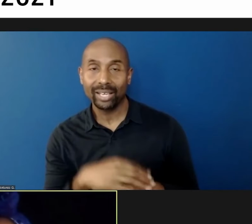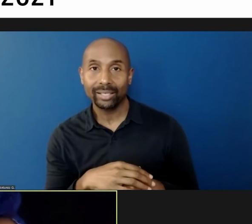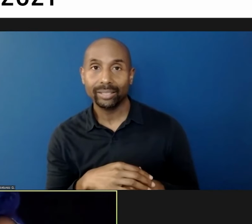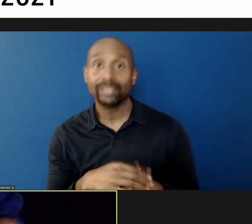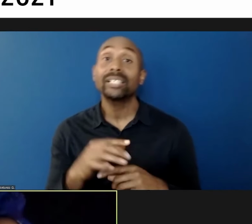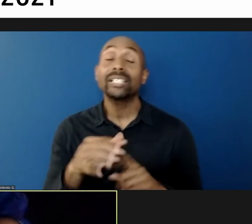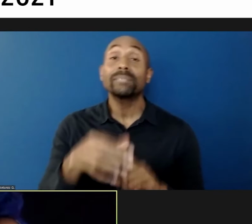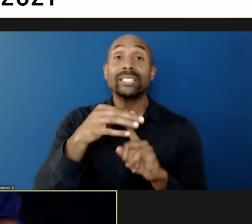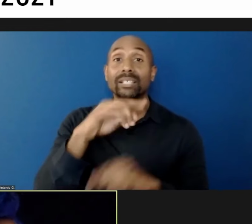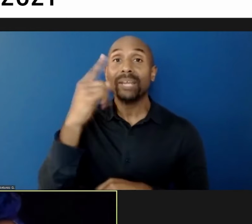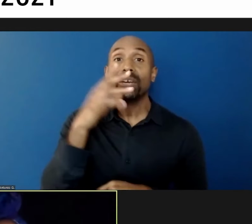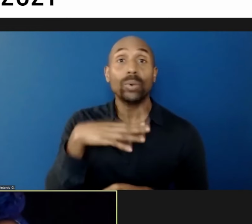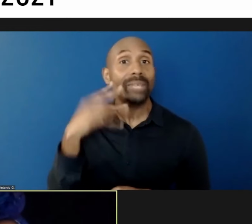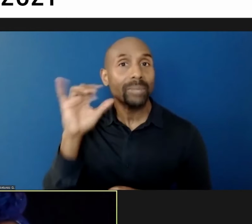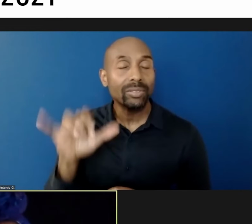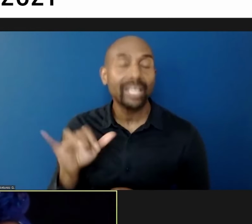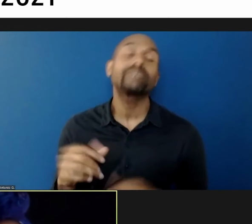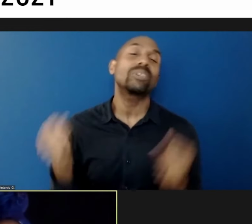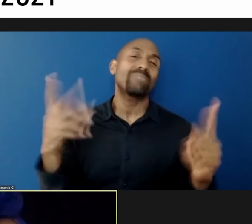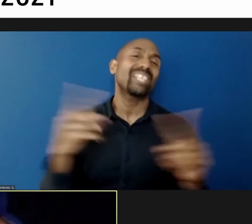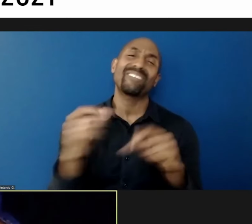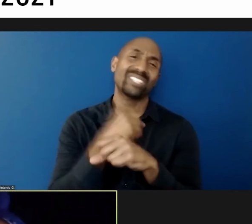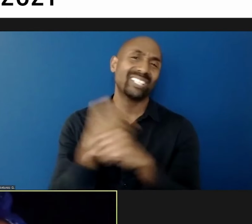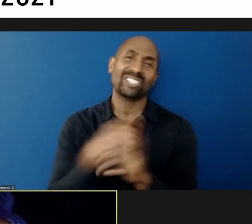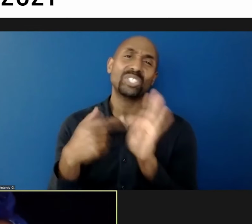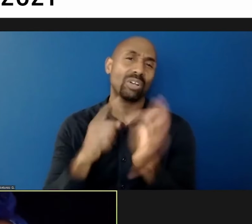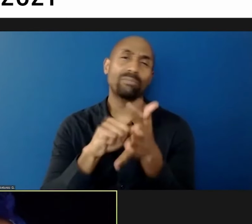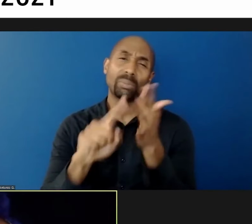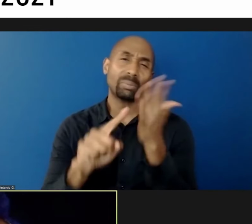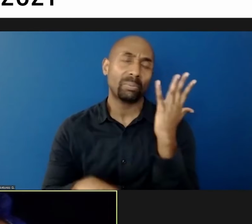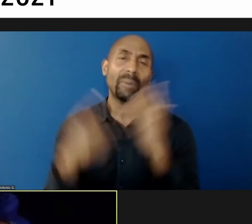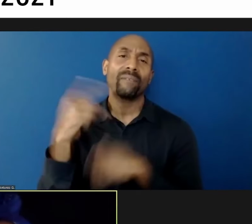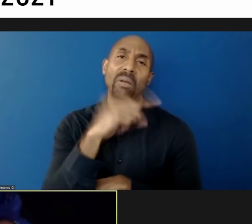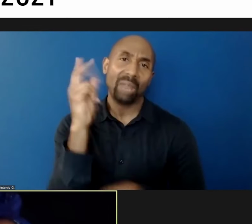that just for a general person is going to be difficult it just makes recovering from